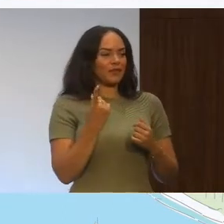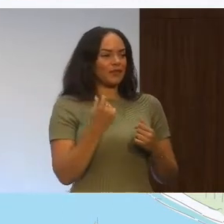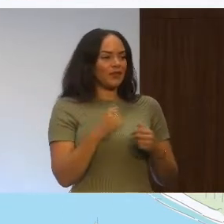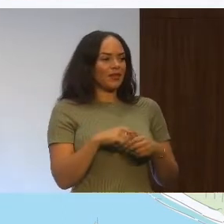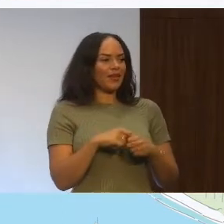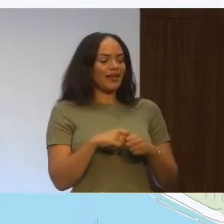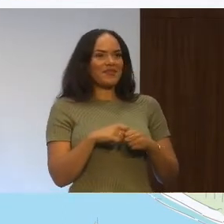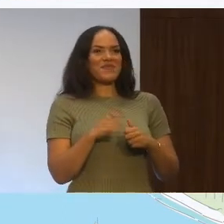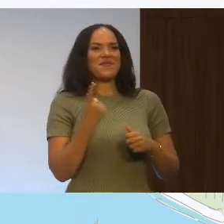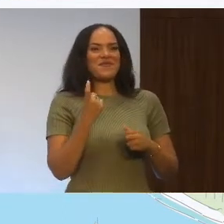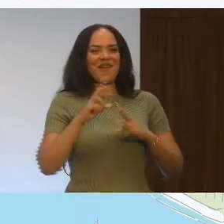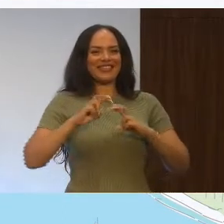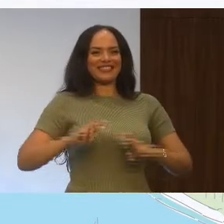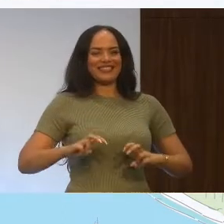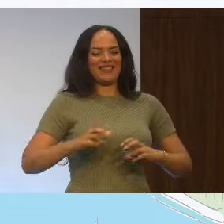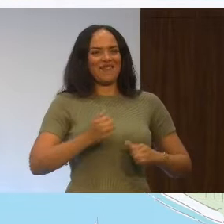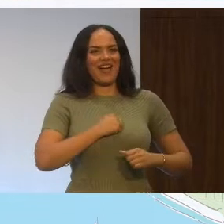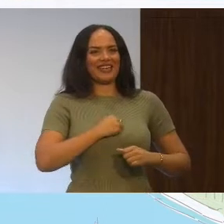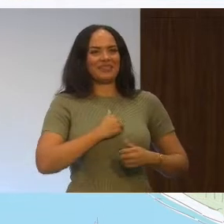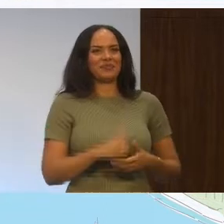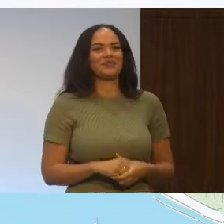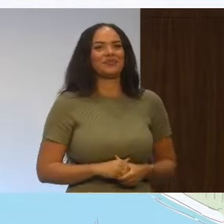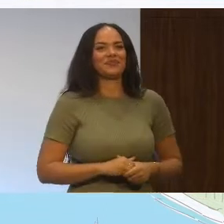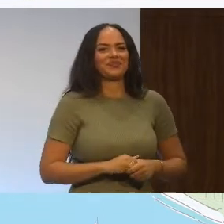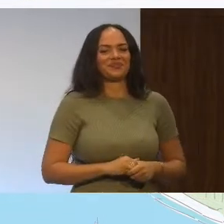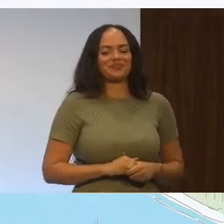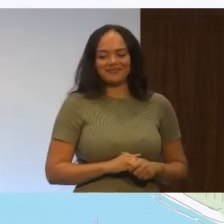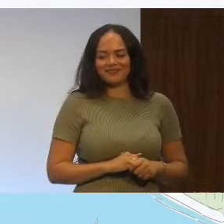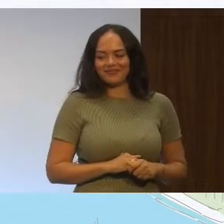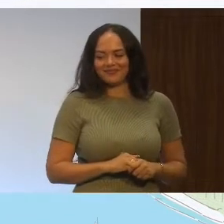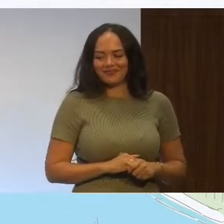Okay, so this slide, I hope